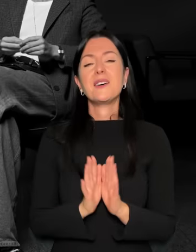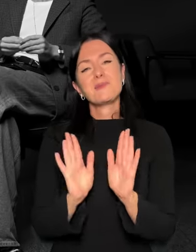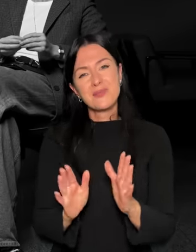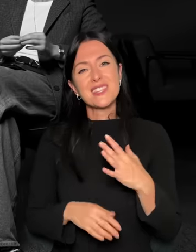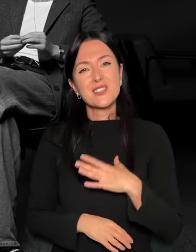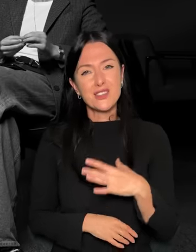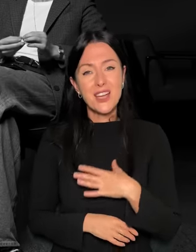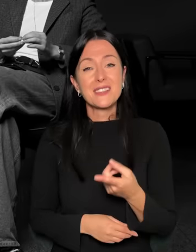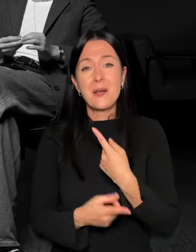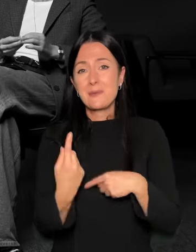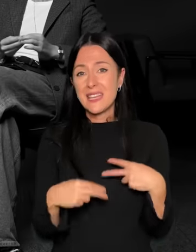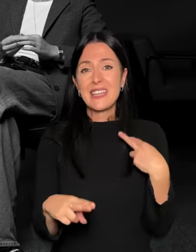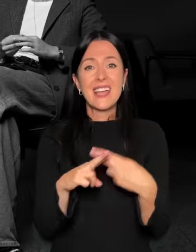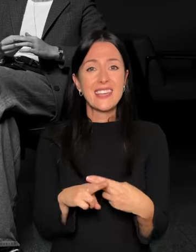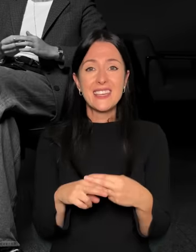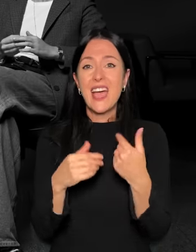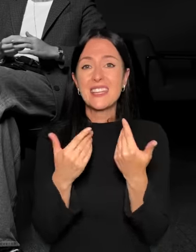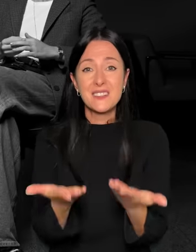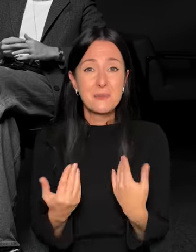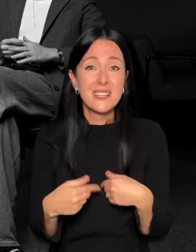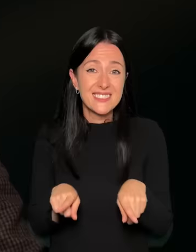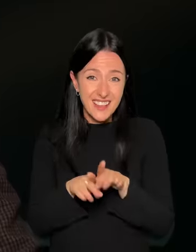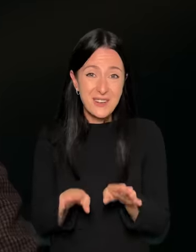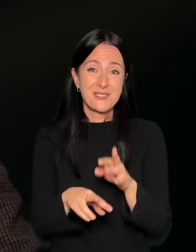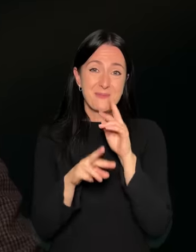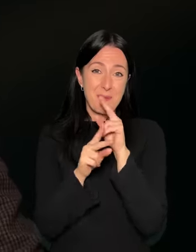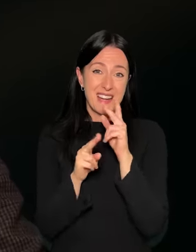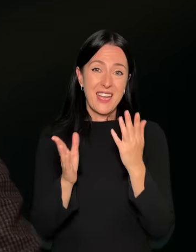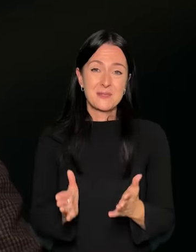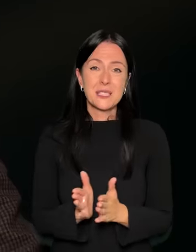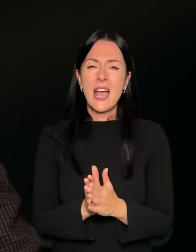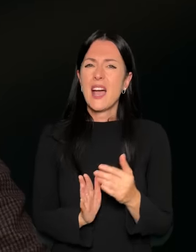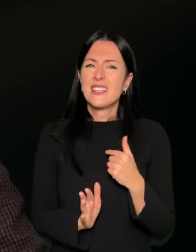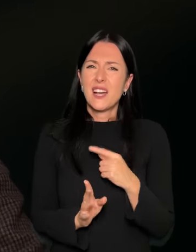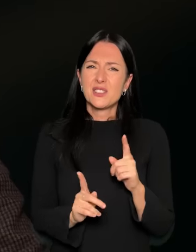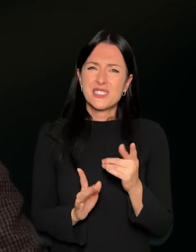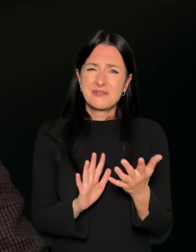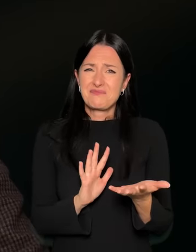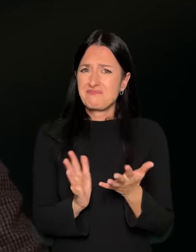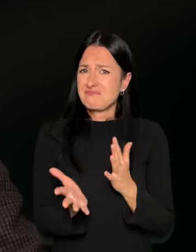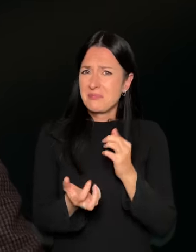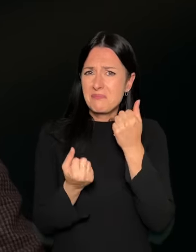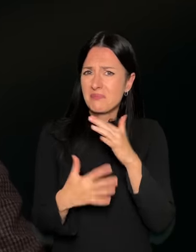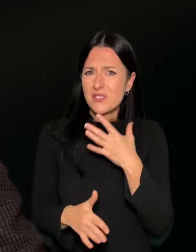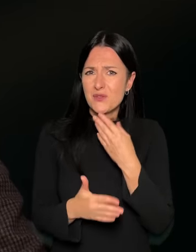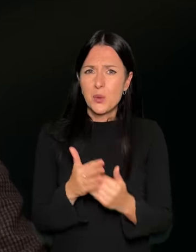Wait, we're just like you, and we make mistakes too. I just remember very little from my childhood.